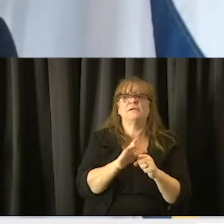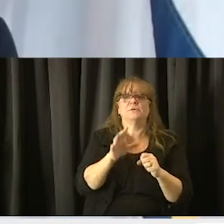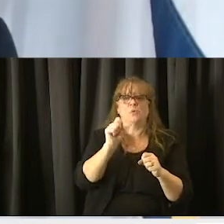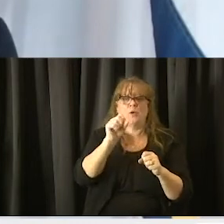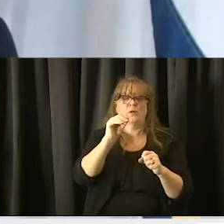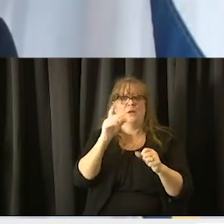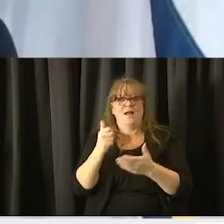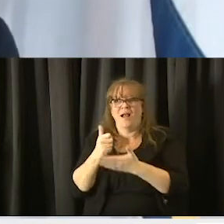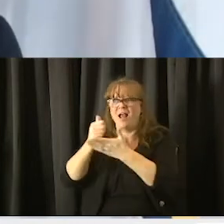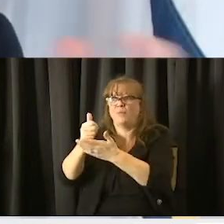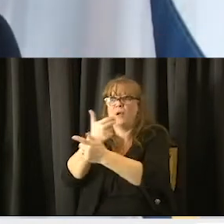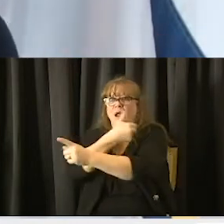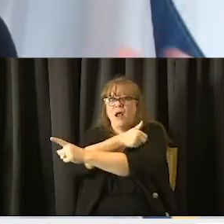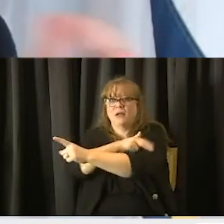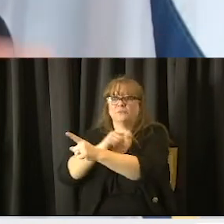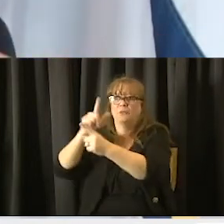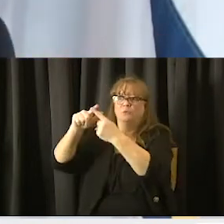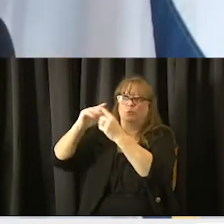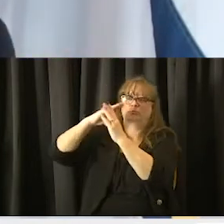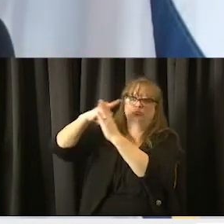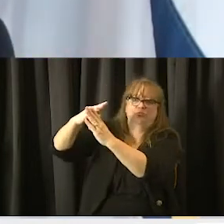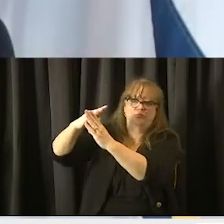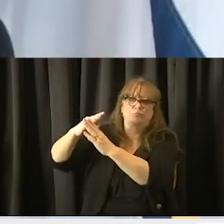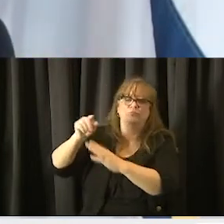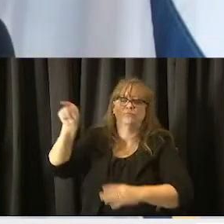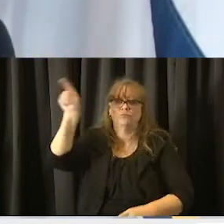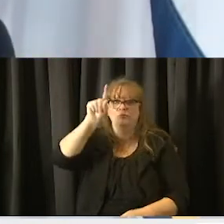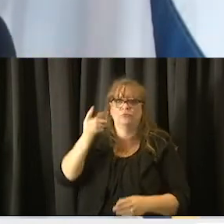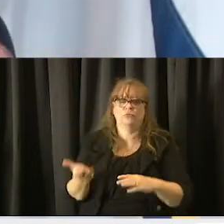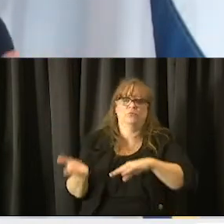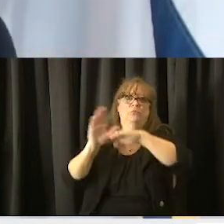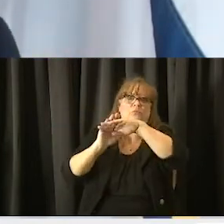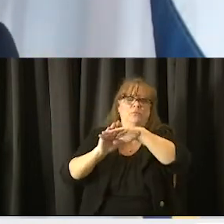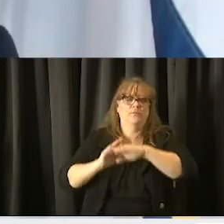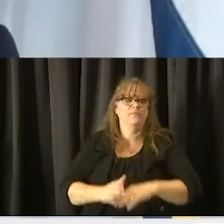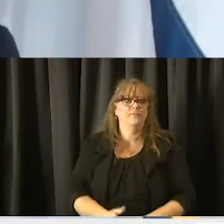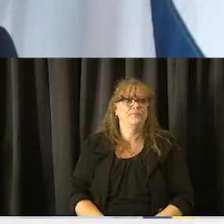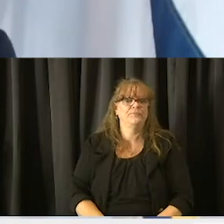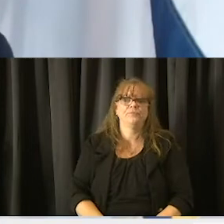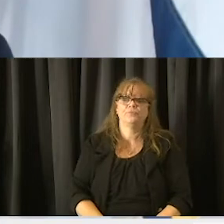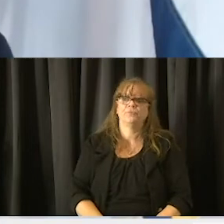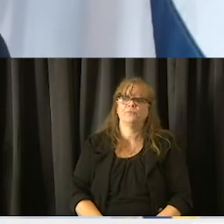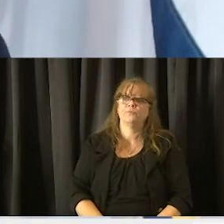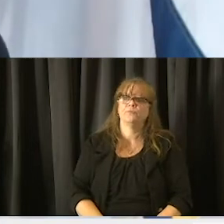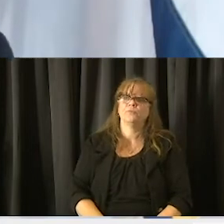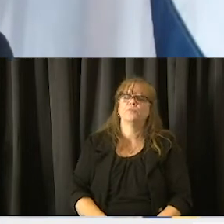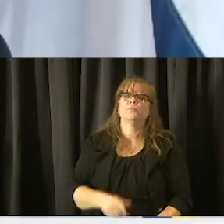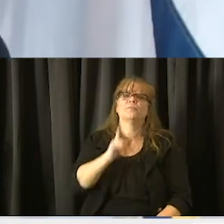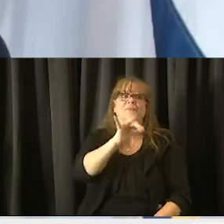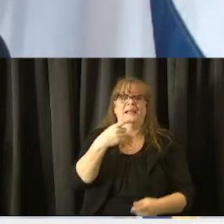in saving lives and ending the crisis part of the pandemic which is around hospital capacity